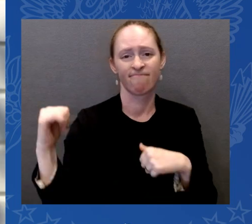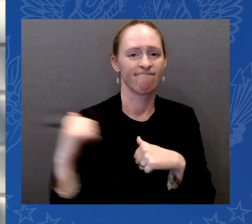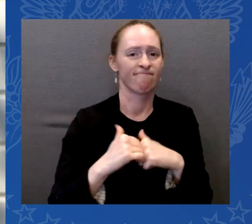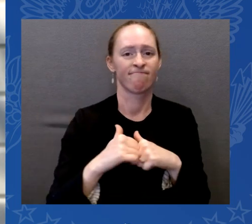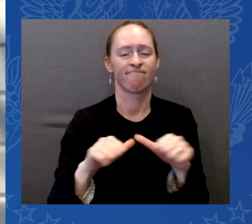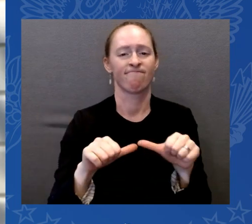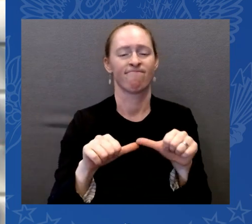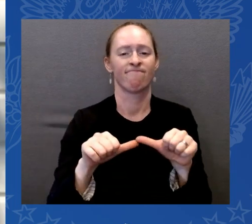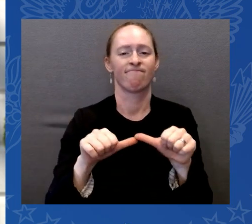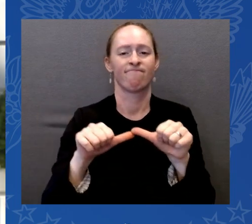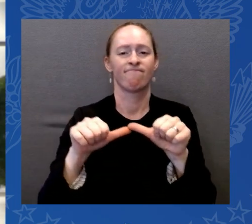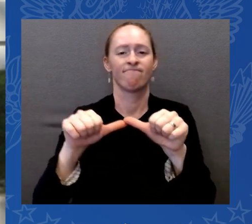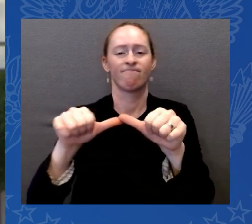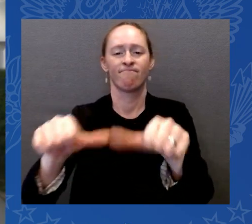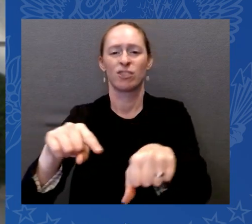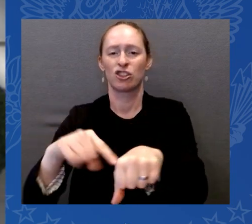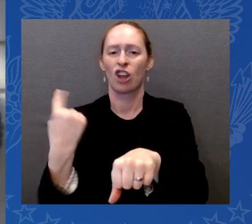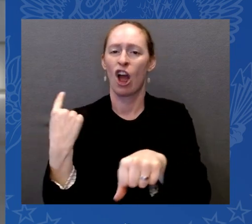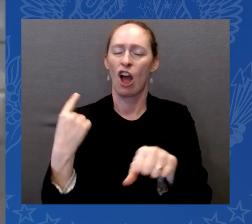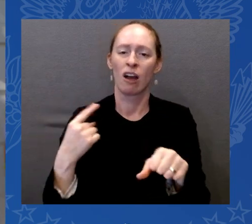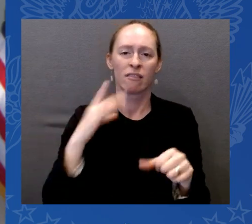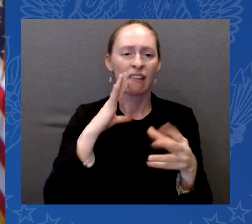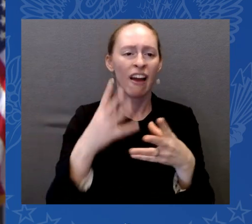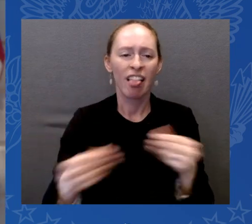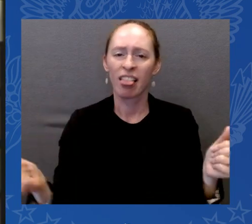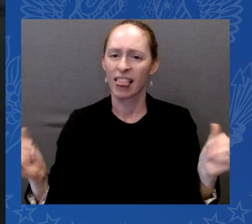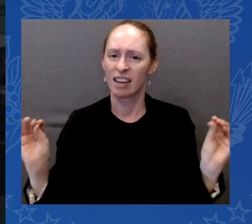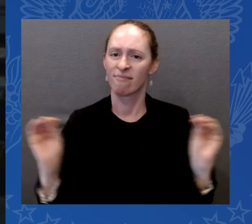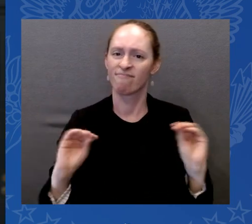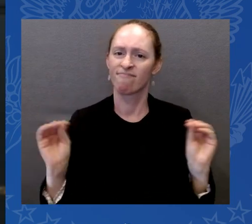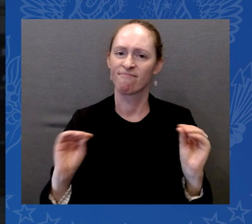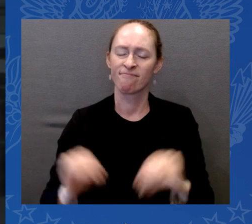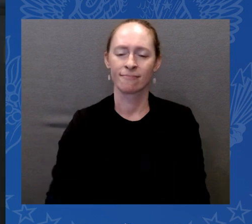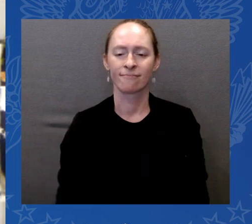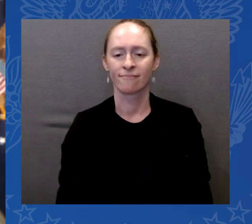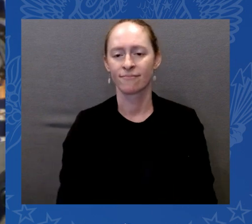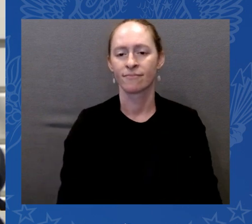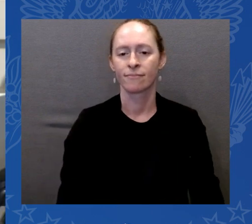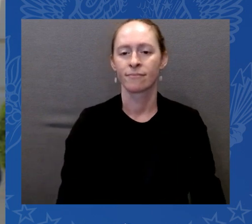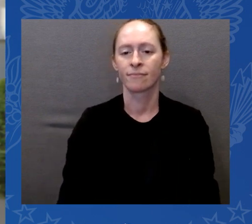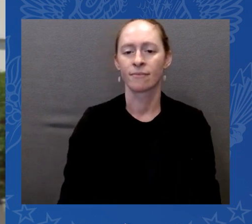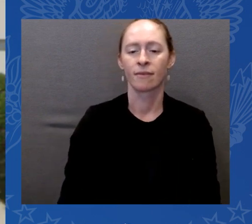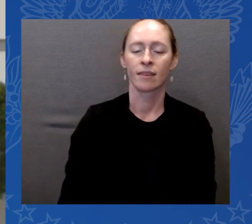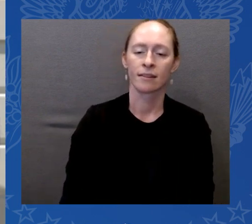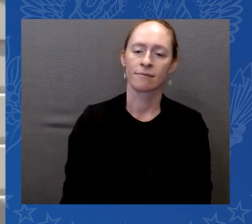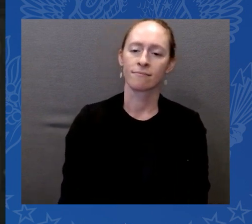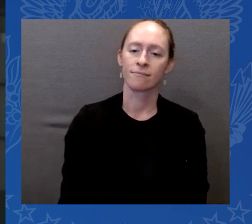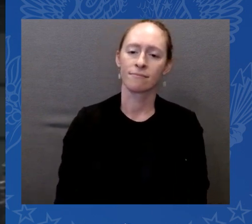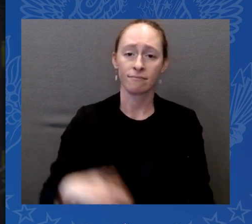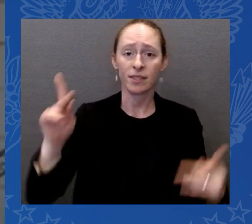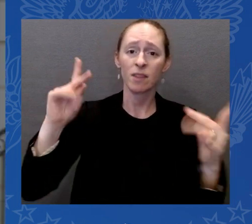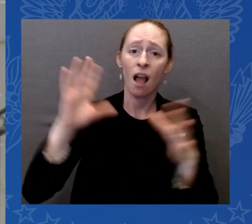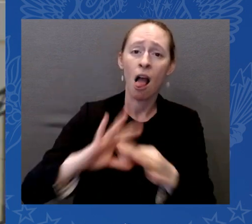And, by the way, when I hear people say, "Biden, you talk about union and you know what about all these people go to col- -" Guess what?